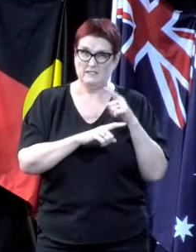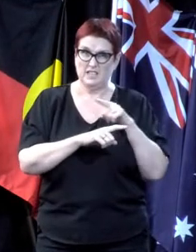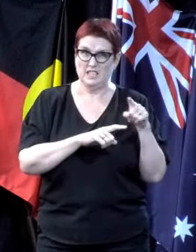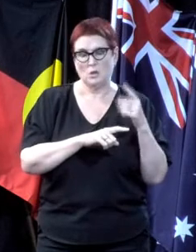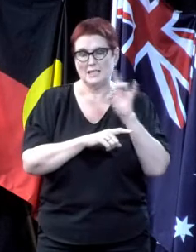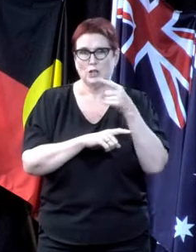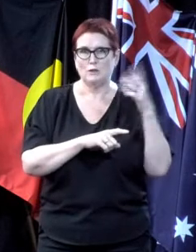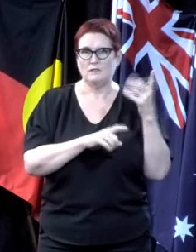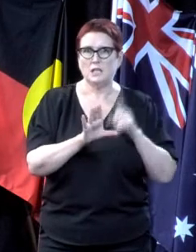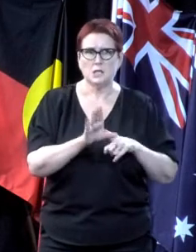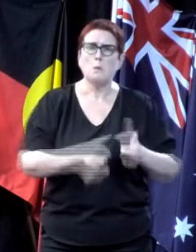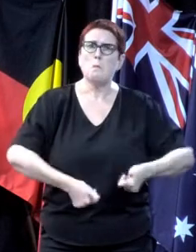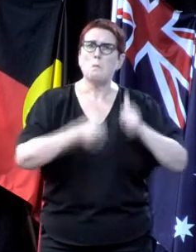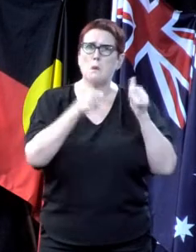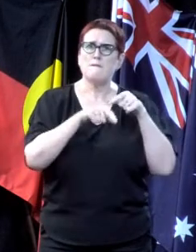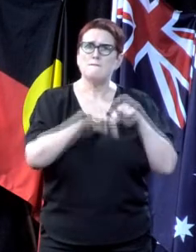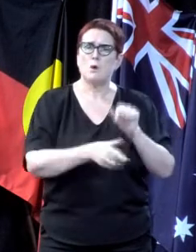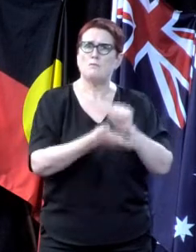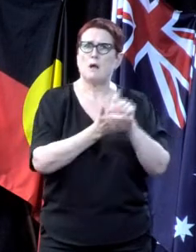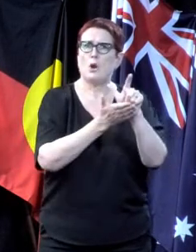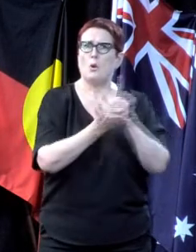legislation regarding access for people with disability.